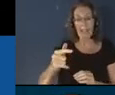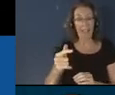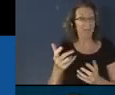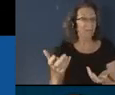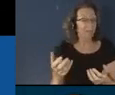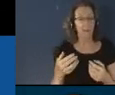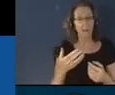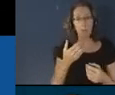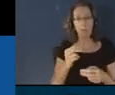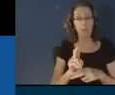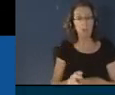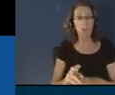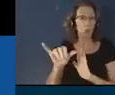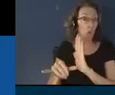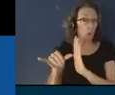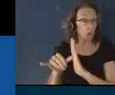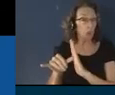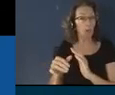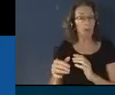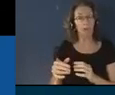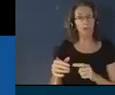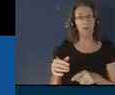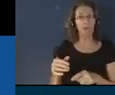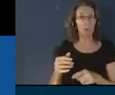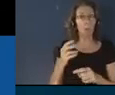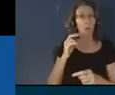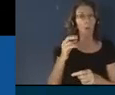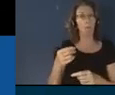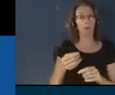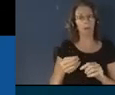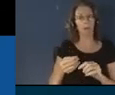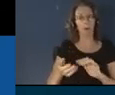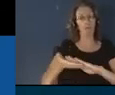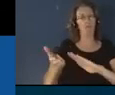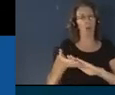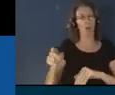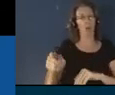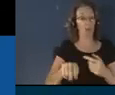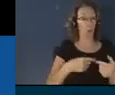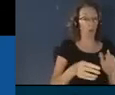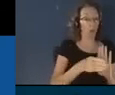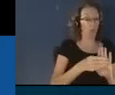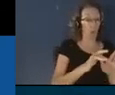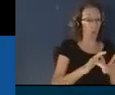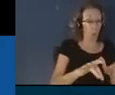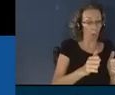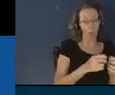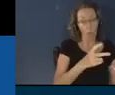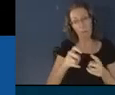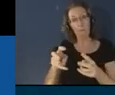the YouTube one because that's where we'll be hosting your video once it's been recorded.